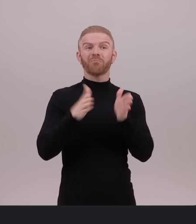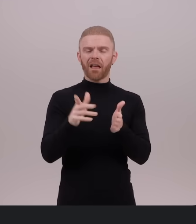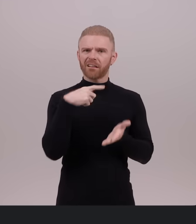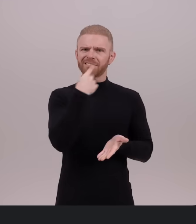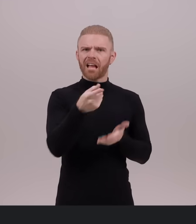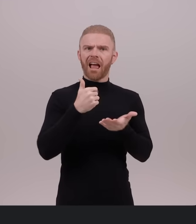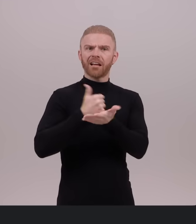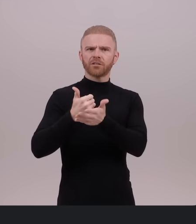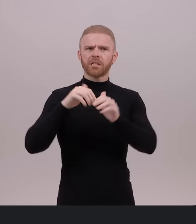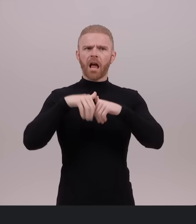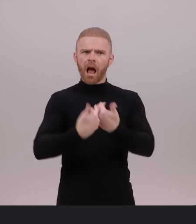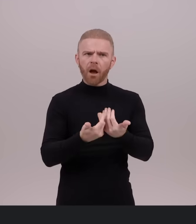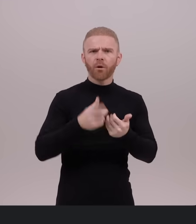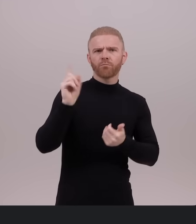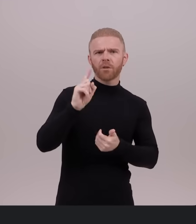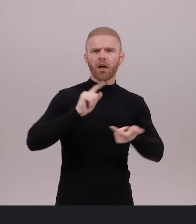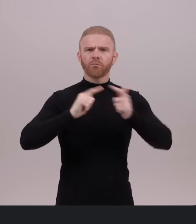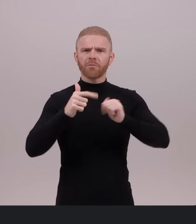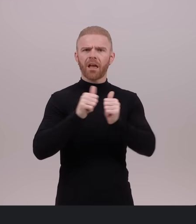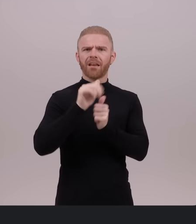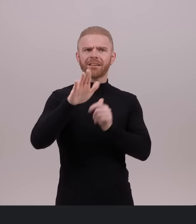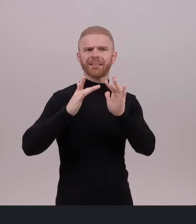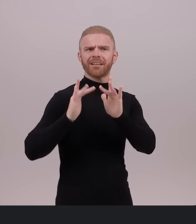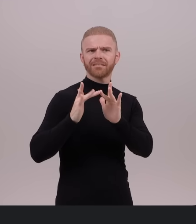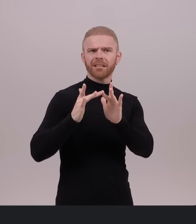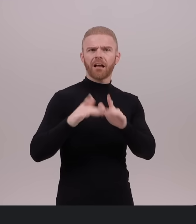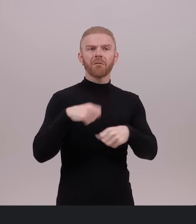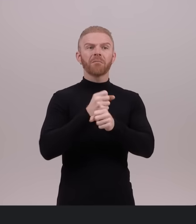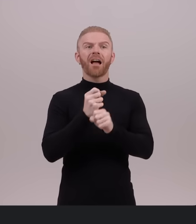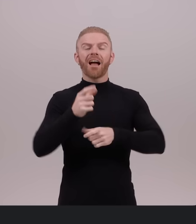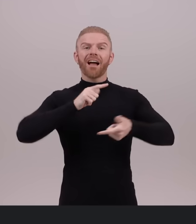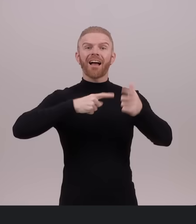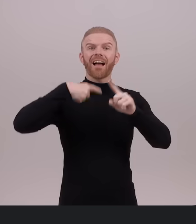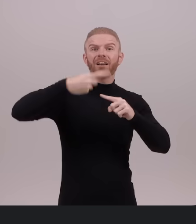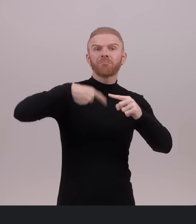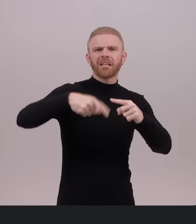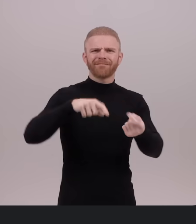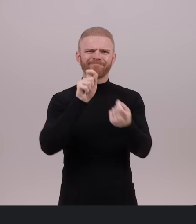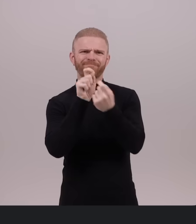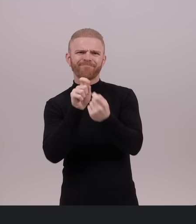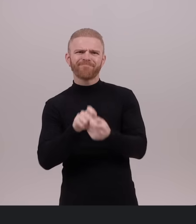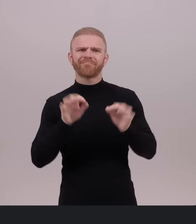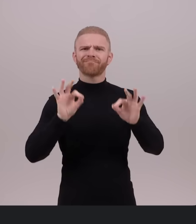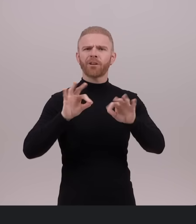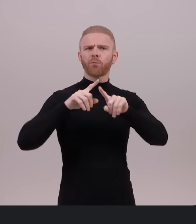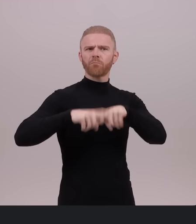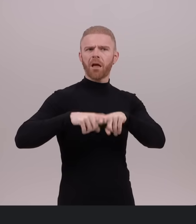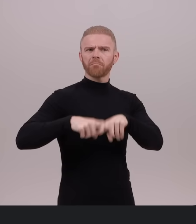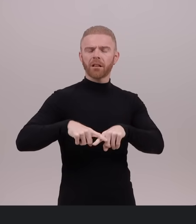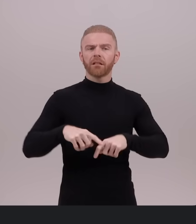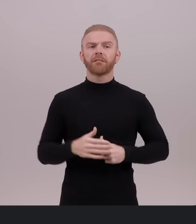making those interactions more precise and reliable. Now, we could implement this ourselves